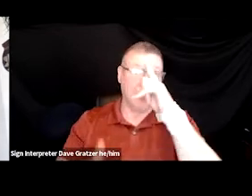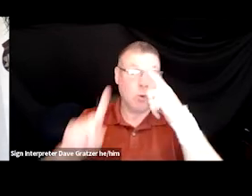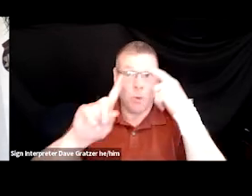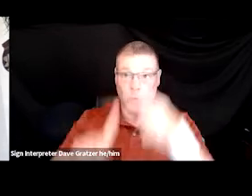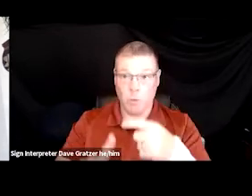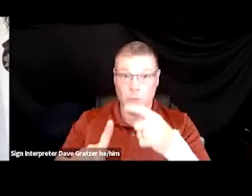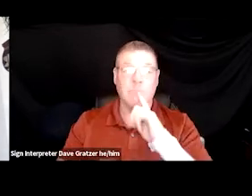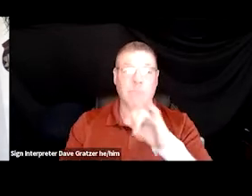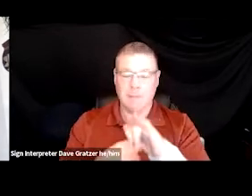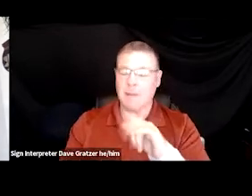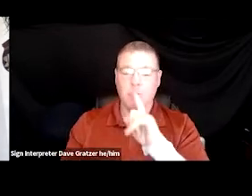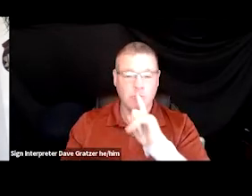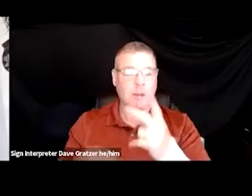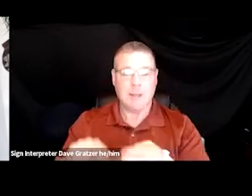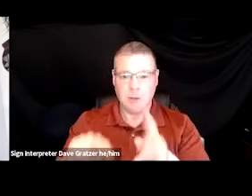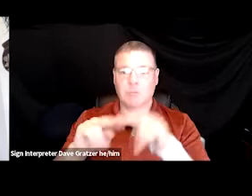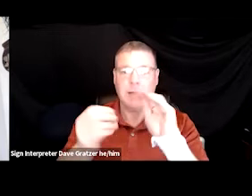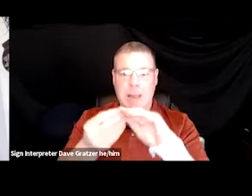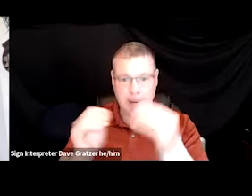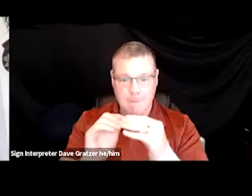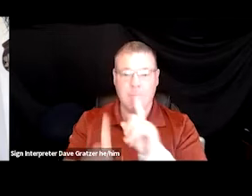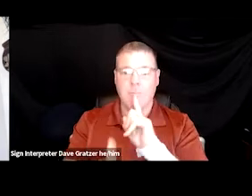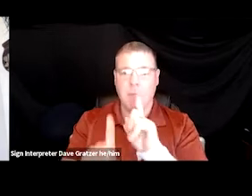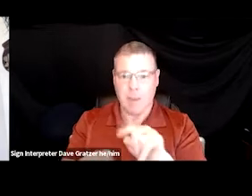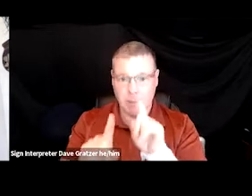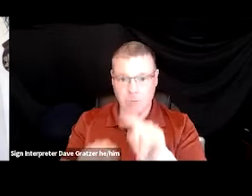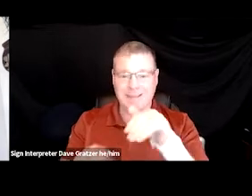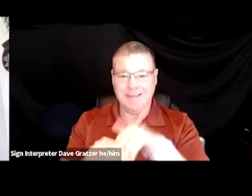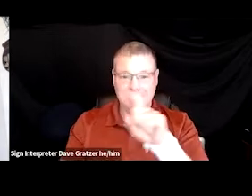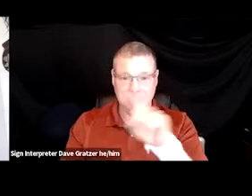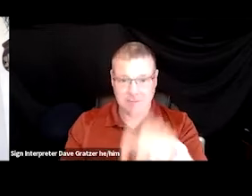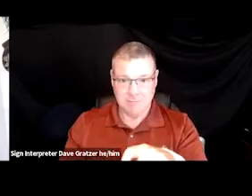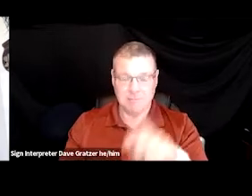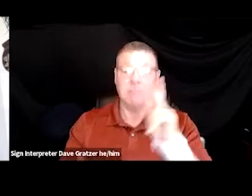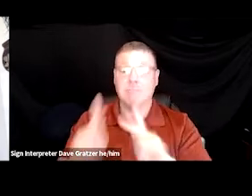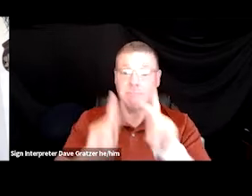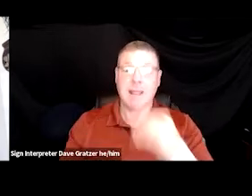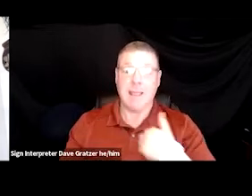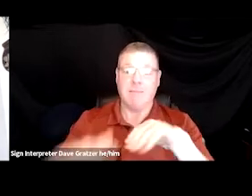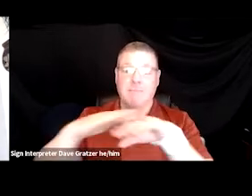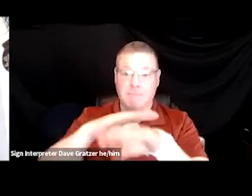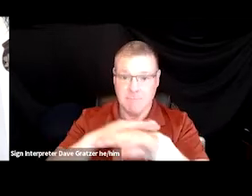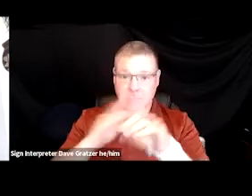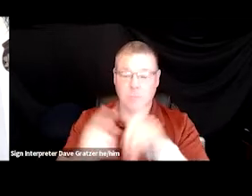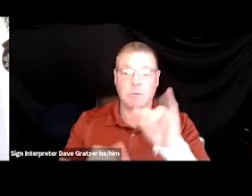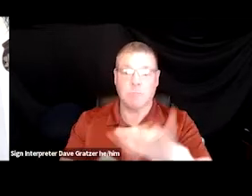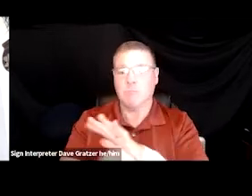is really to increase the number of calls answered in Texas. So individuals will have access to those local services,